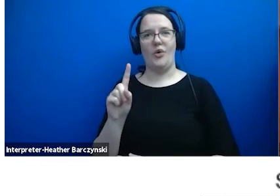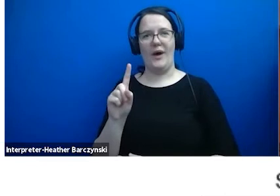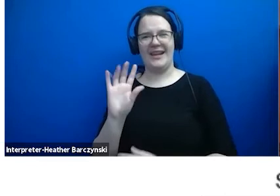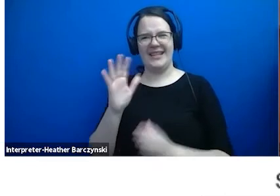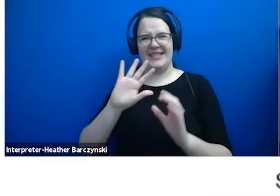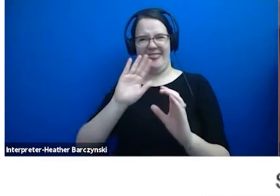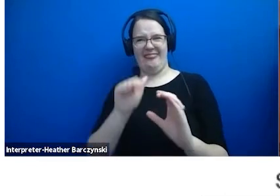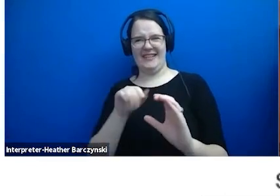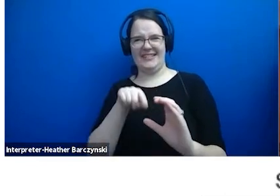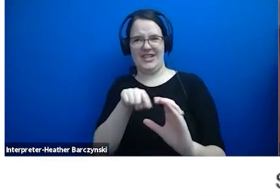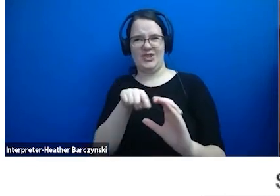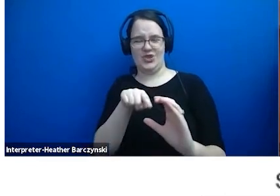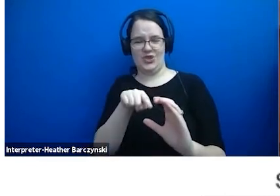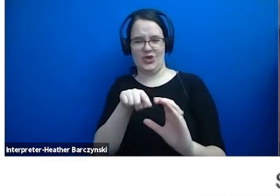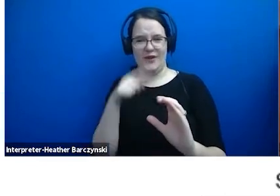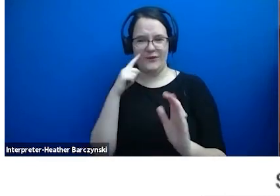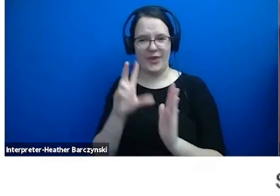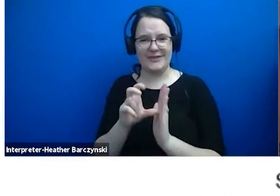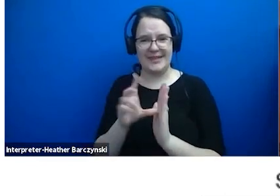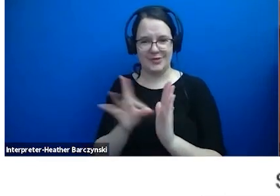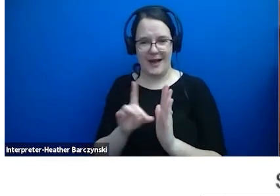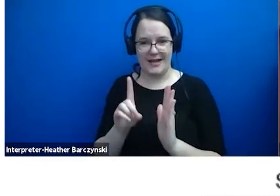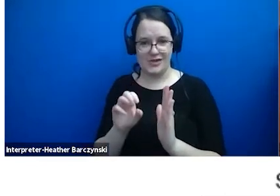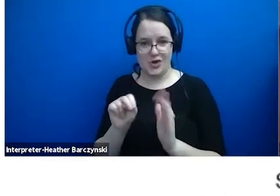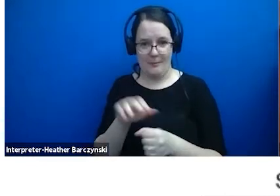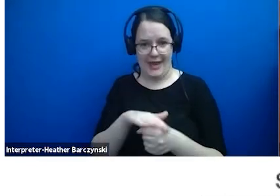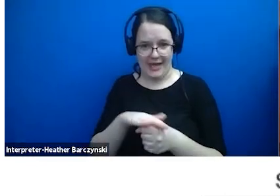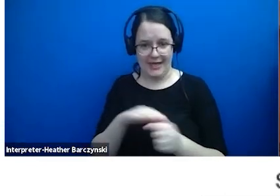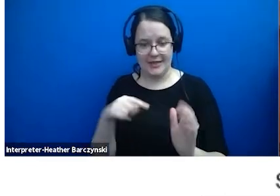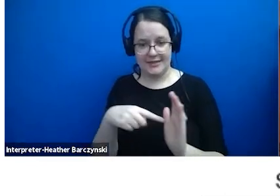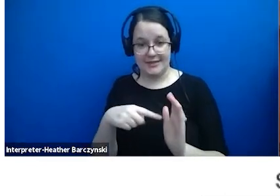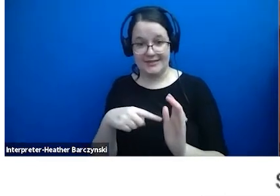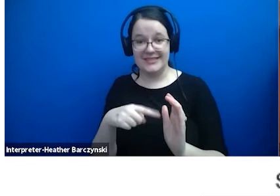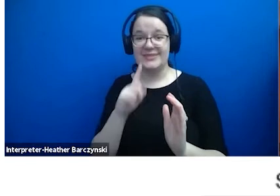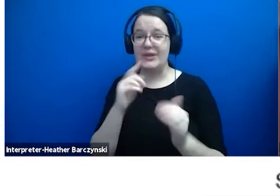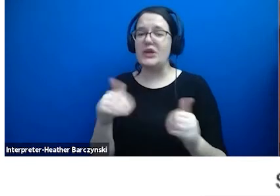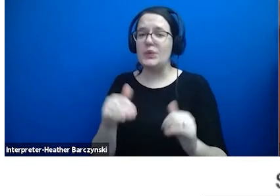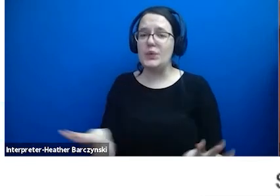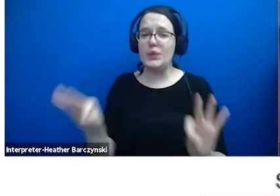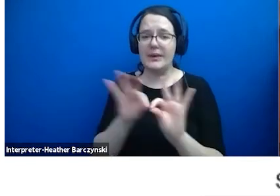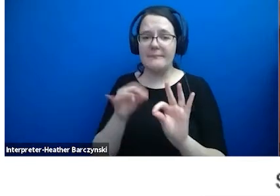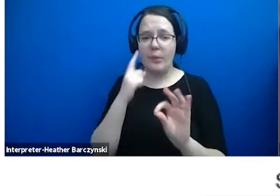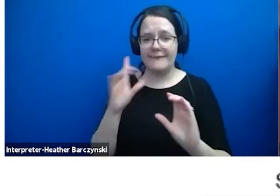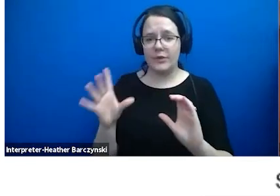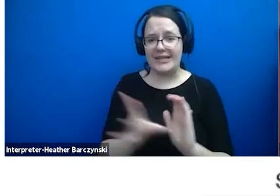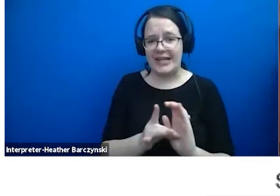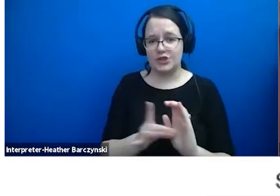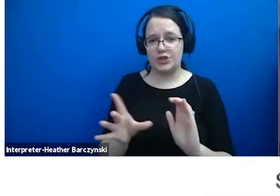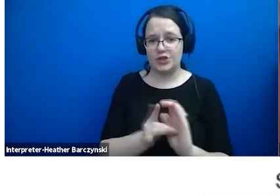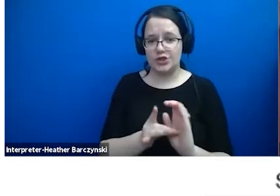of the receptor binding domain it's actually quite critical for attachment of this variant